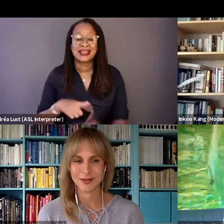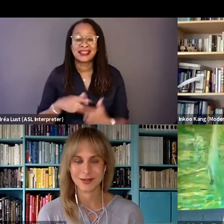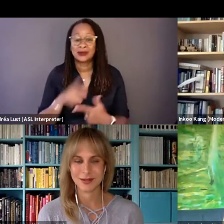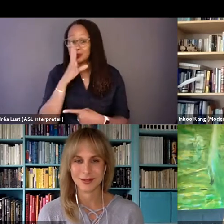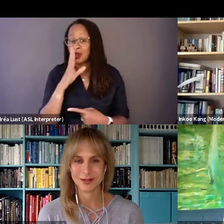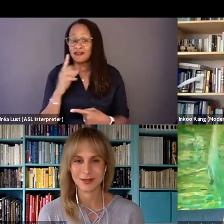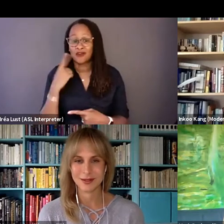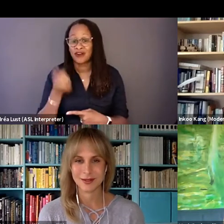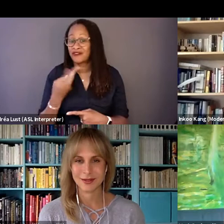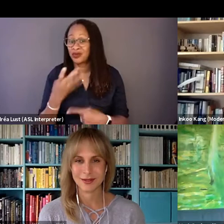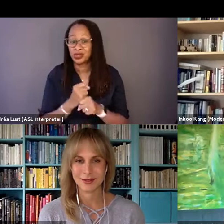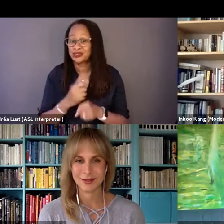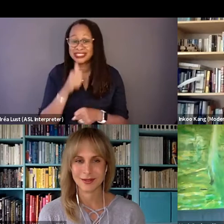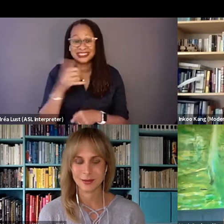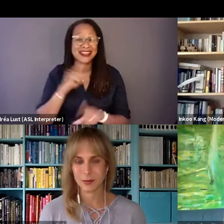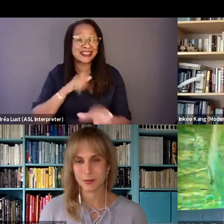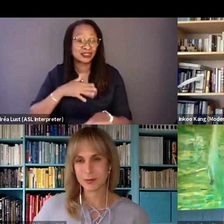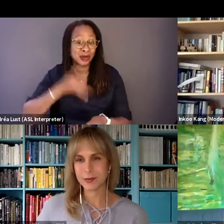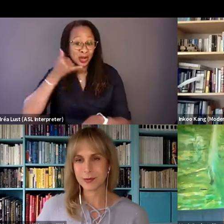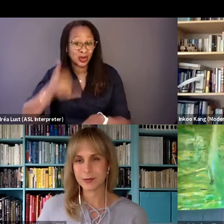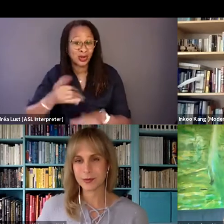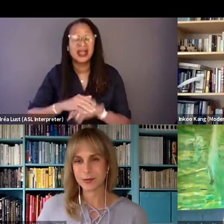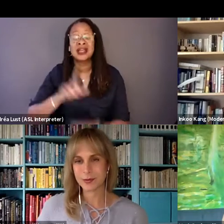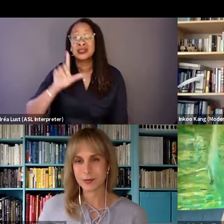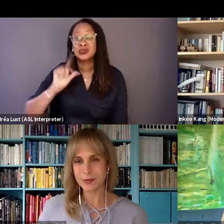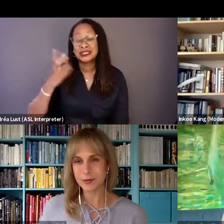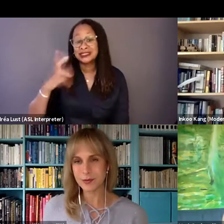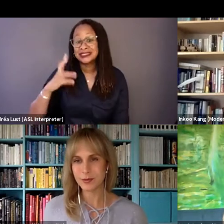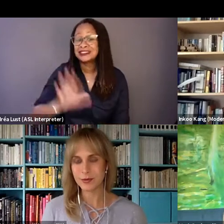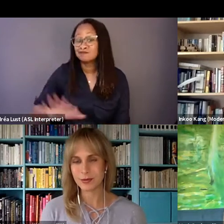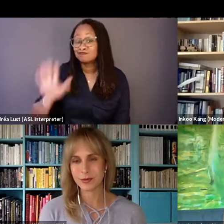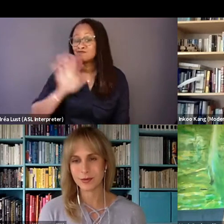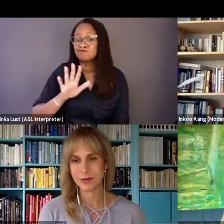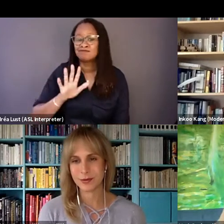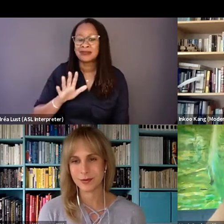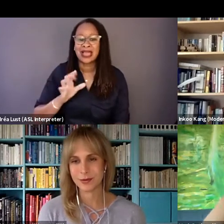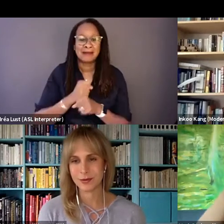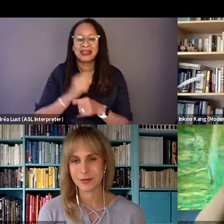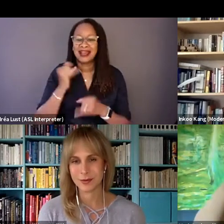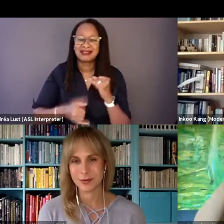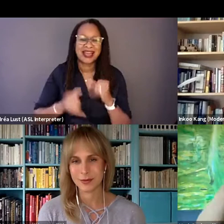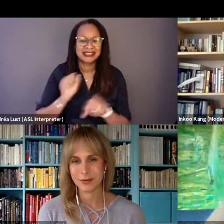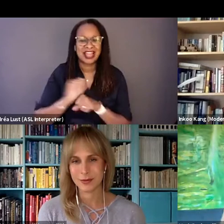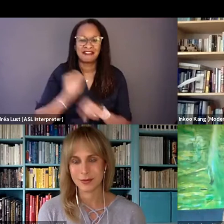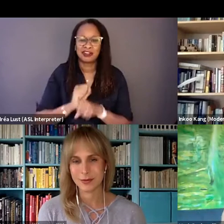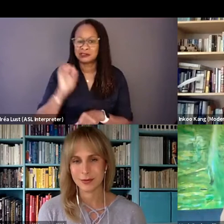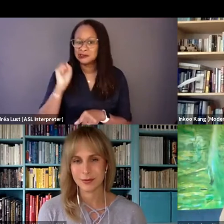He didn't really pick up the phone. And then about 2016, I kinda made a last ditch effort to get his interview.